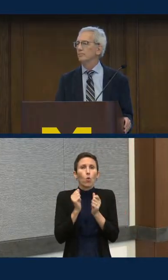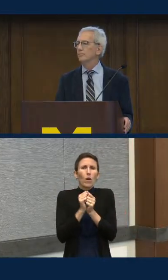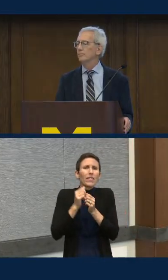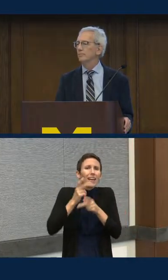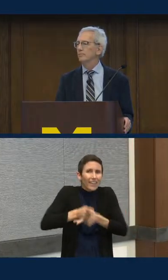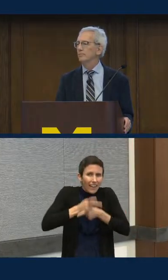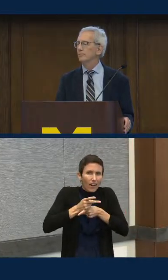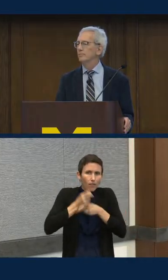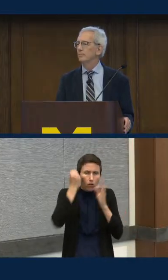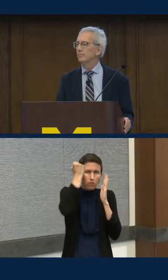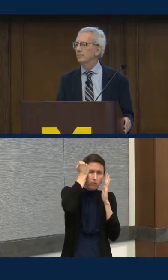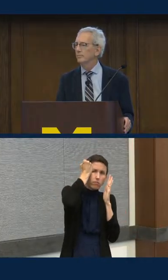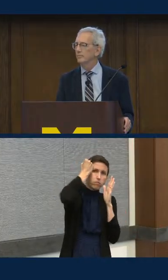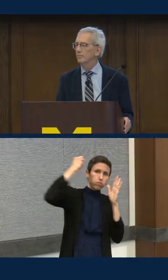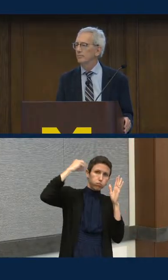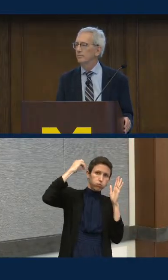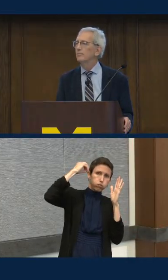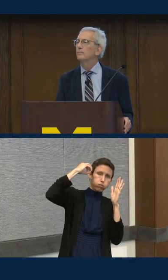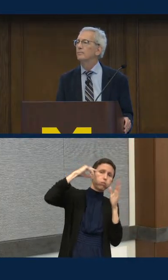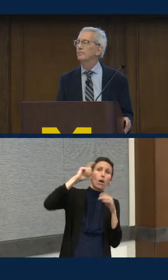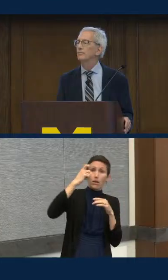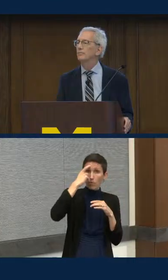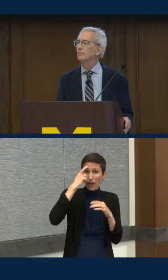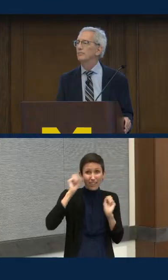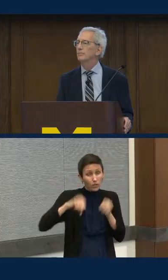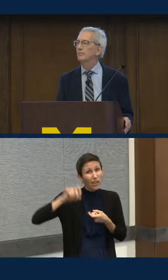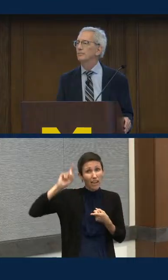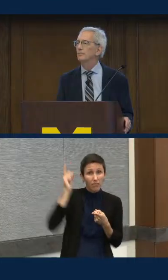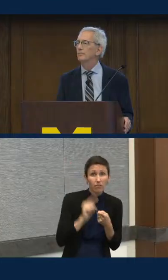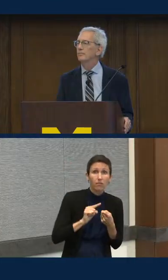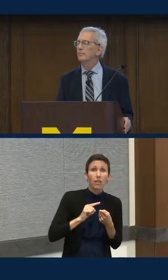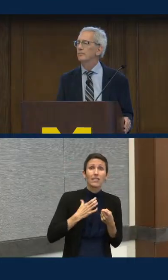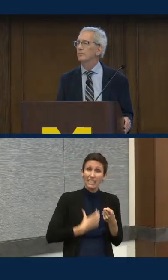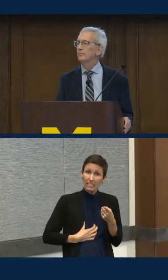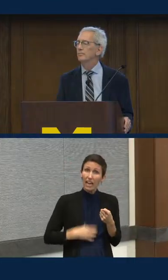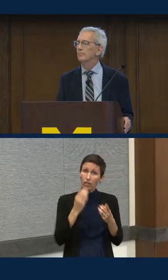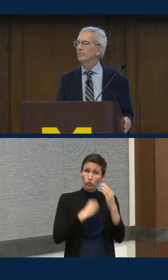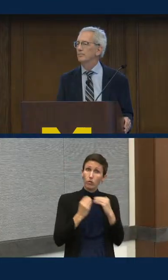ablation of parts of the brain you can significantly decrease